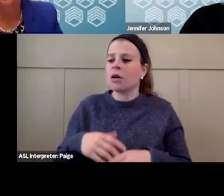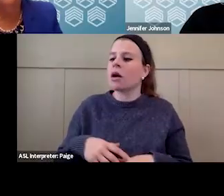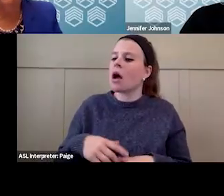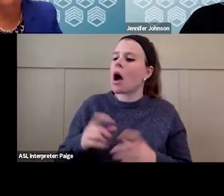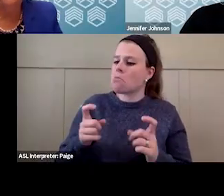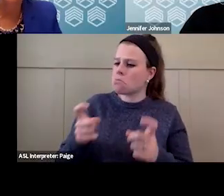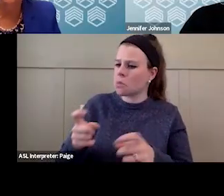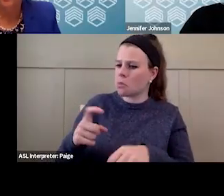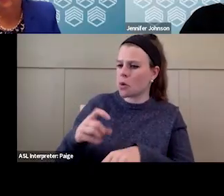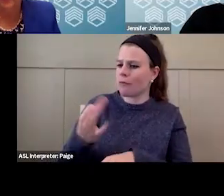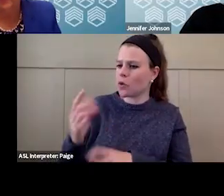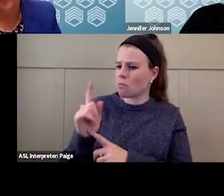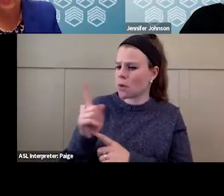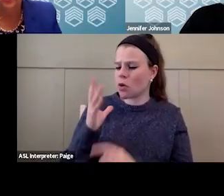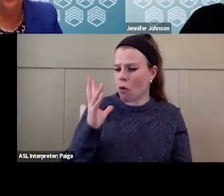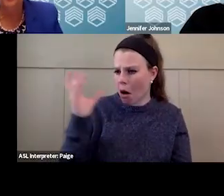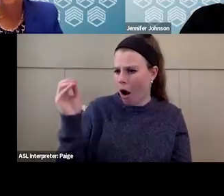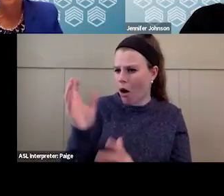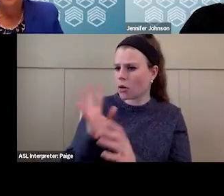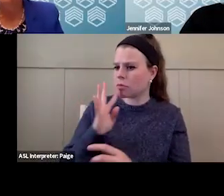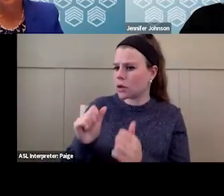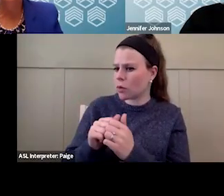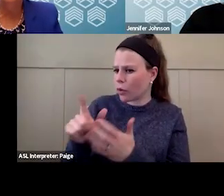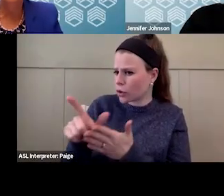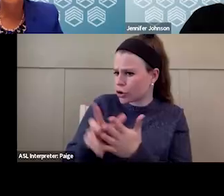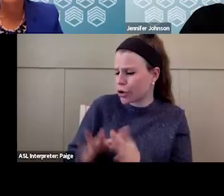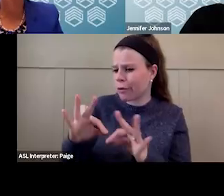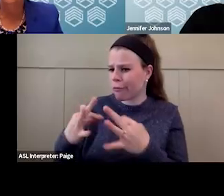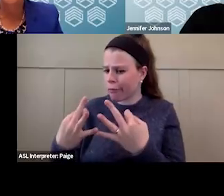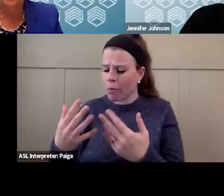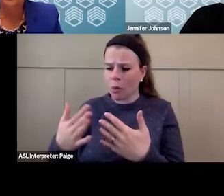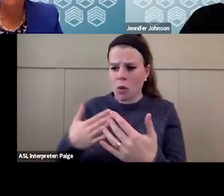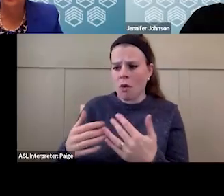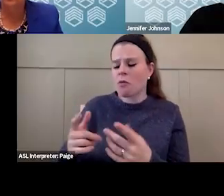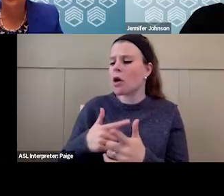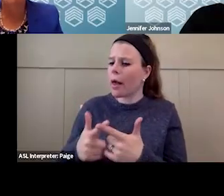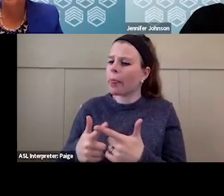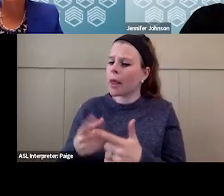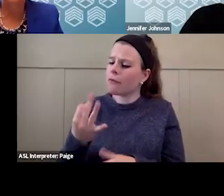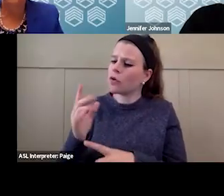your attorney or a peer or a family member who's here with you. I'm gonna call your case back in a few minutes so that, uh, we can have